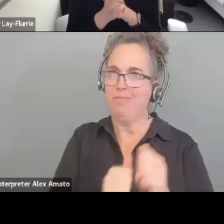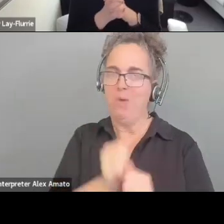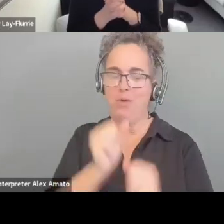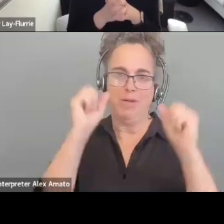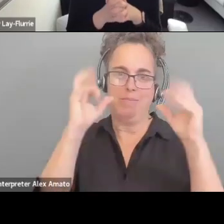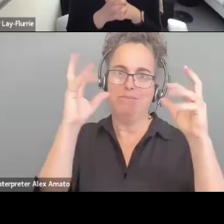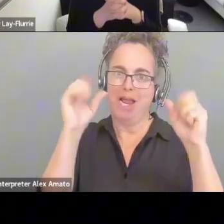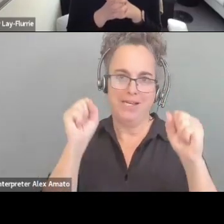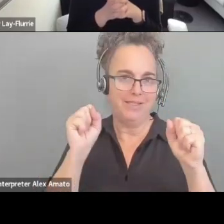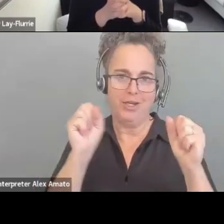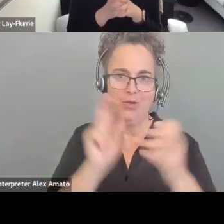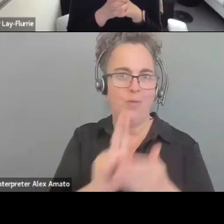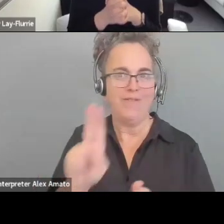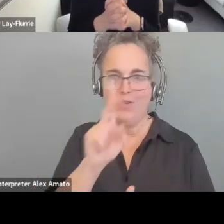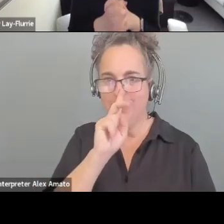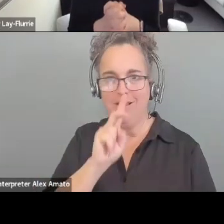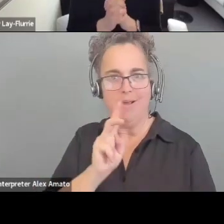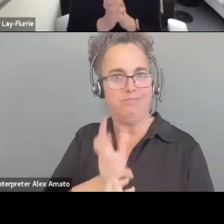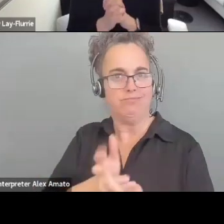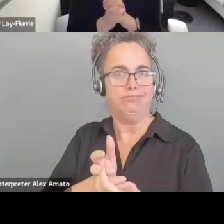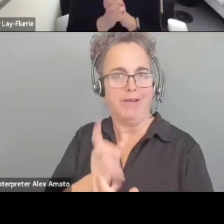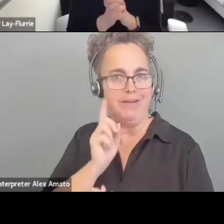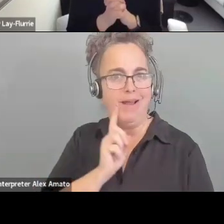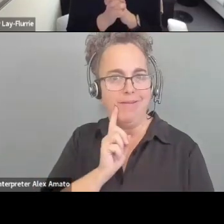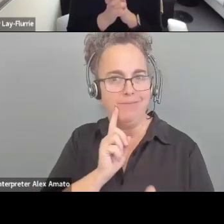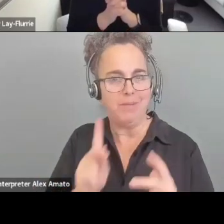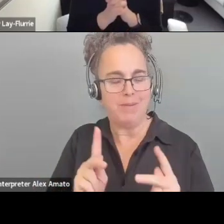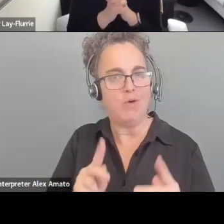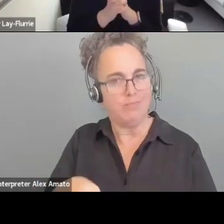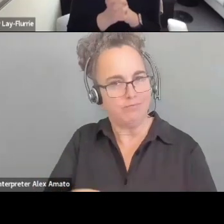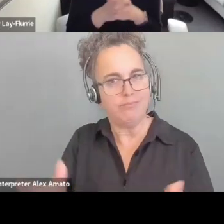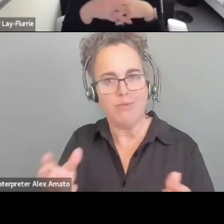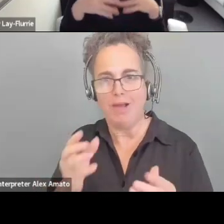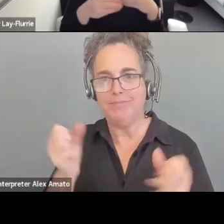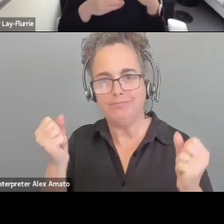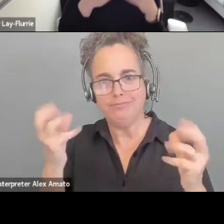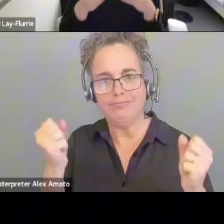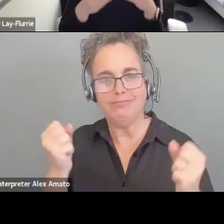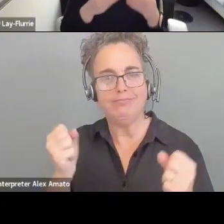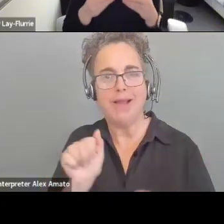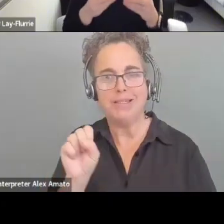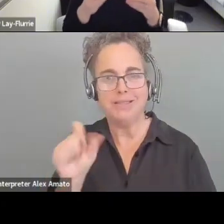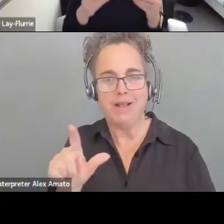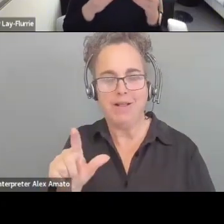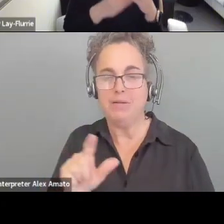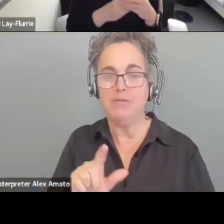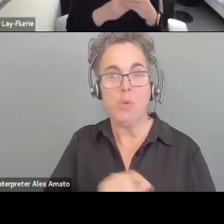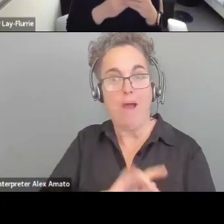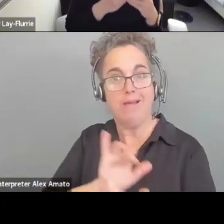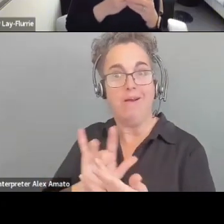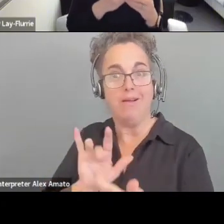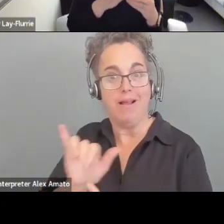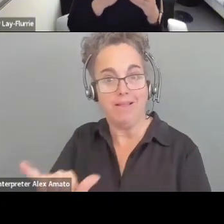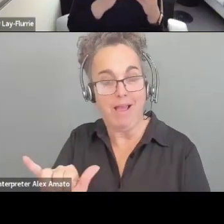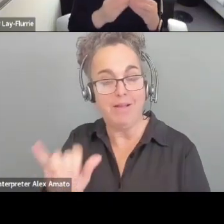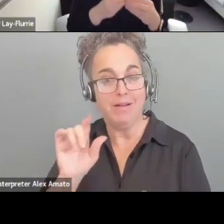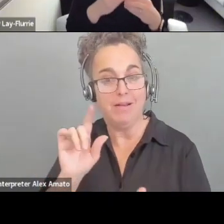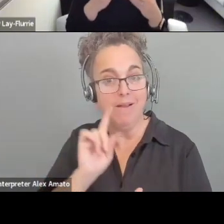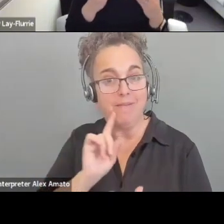for deaf in sign language. And reaching out to that community enabled me to learn the insights